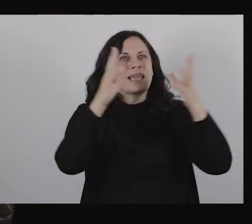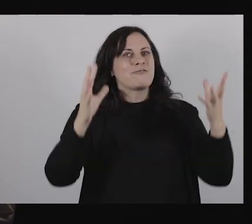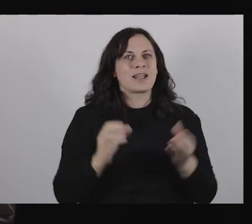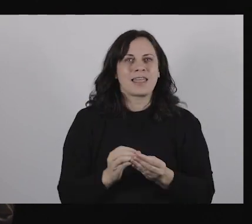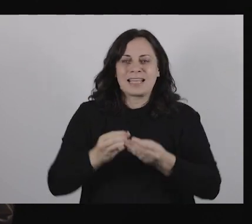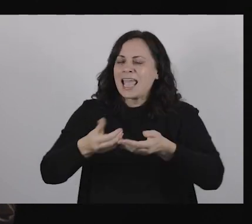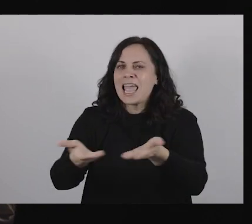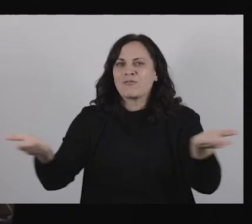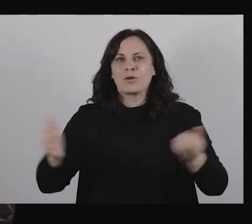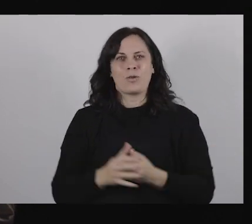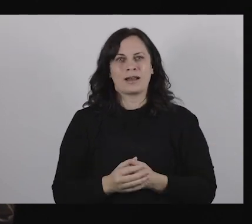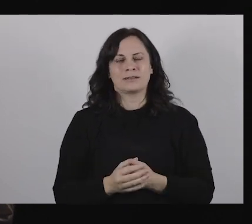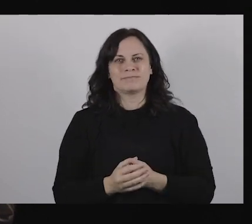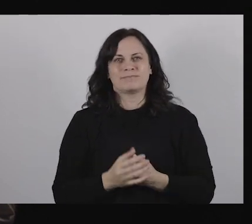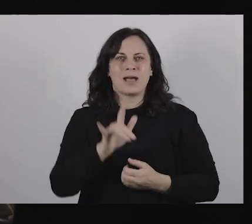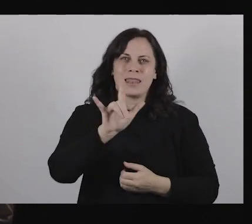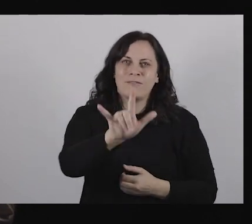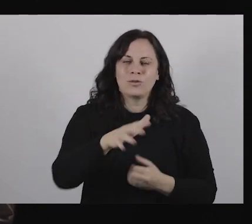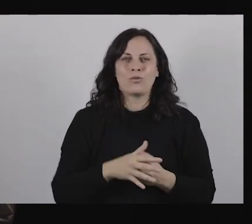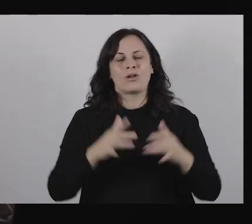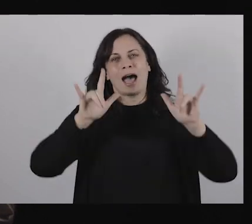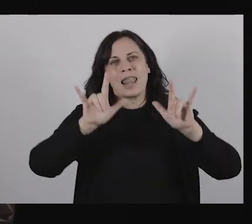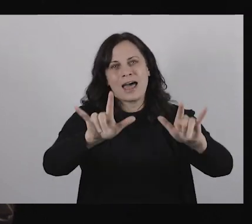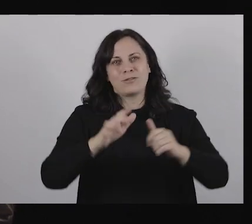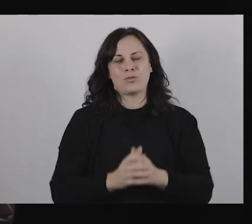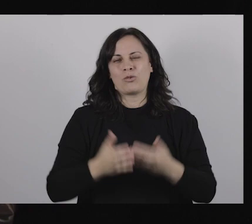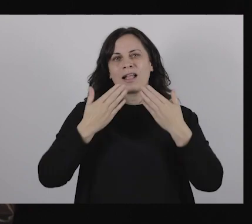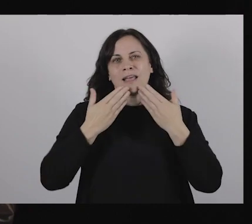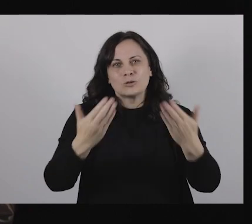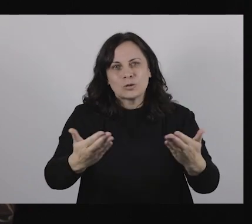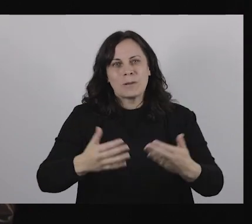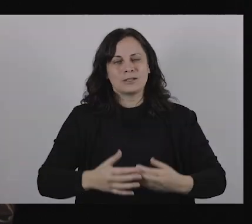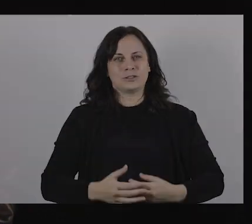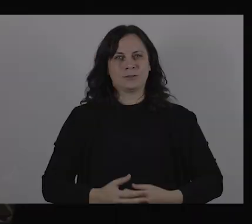everything and everyone. I love you all. I love you all. Thank you all so much.